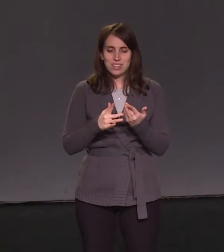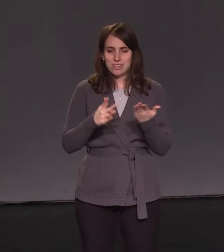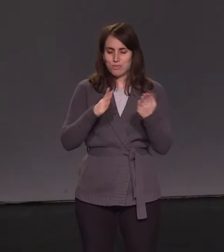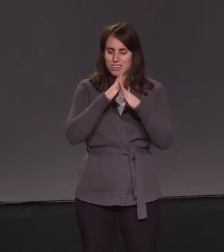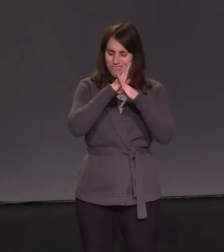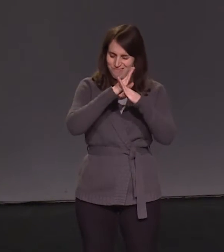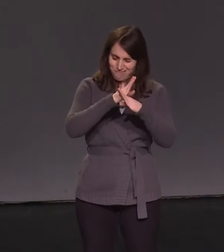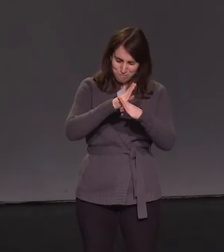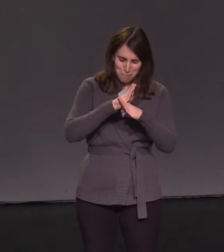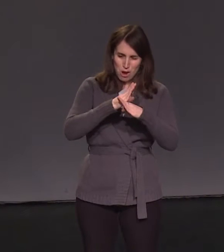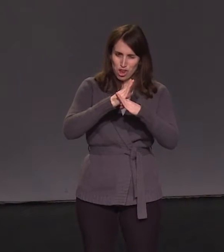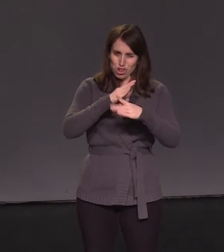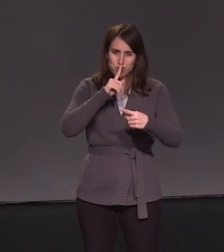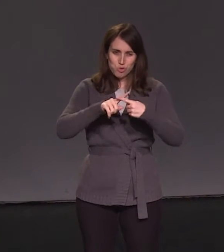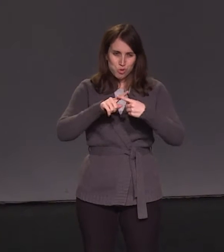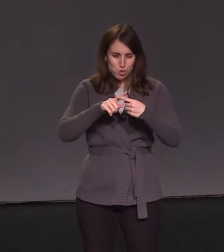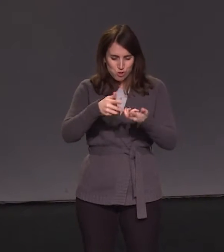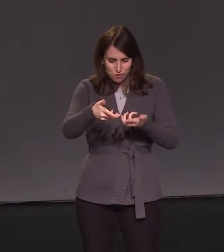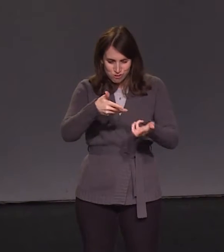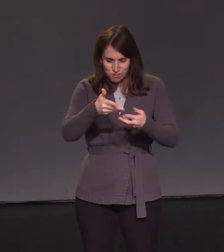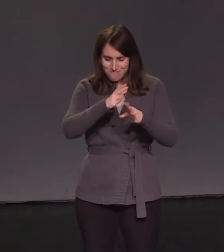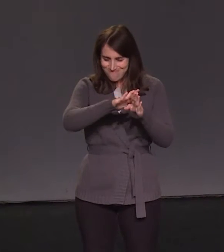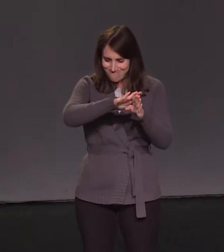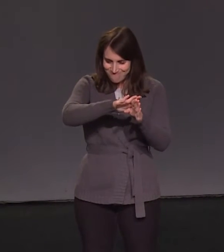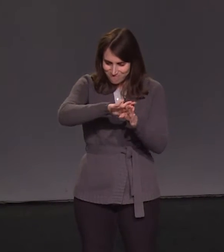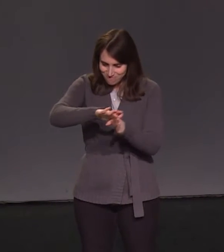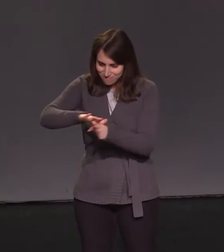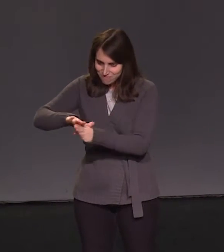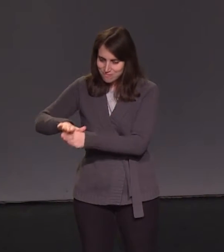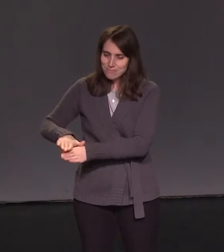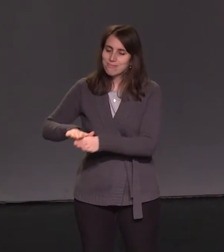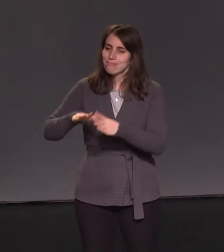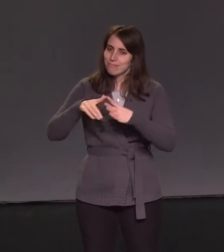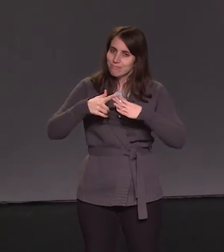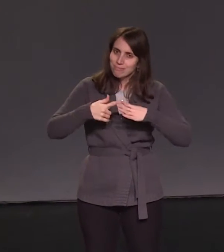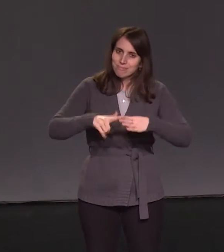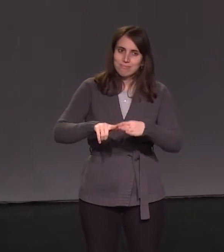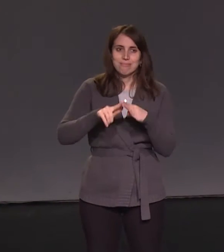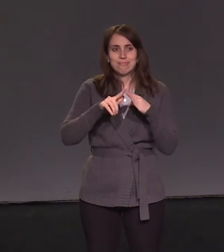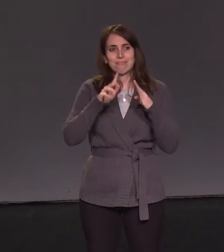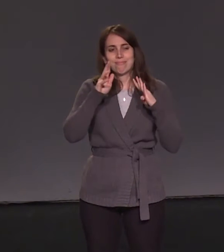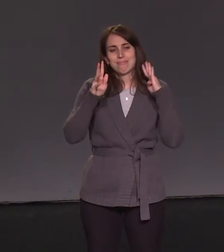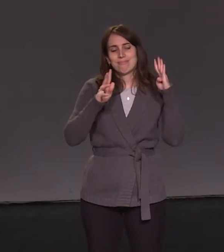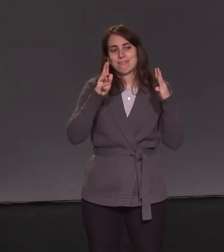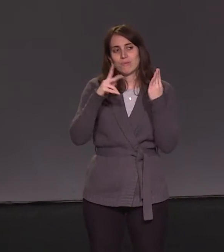and to activate innovative programming and art tech connectors, really kind of our geniuses